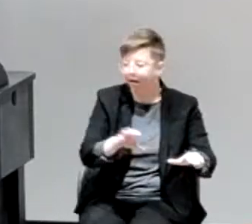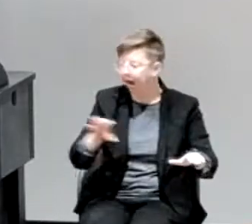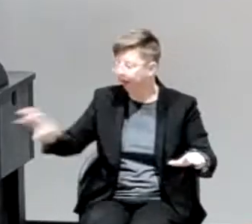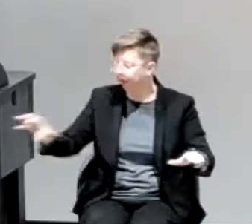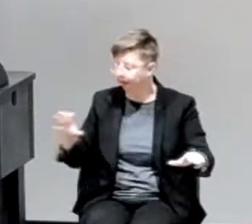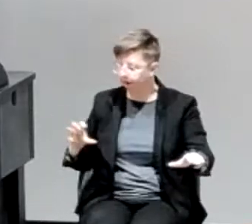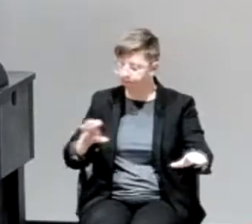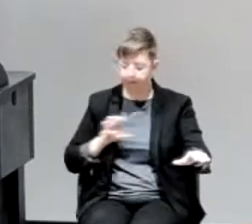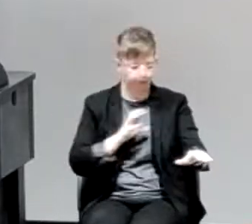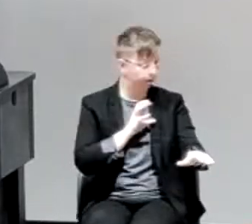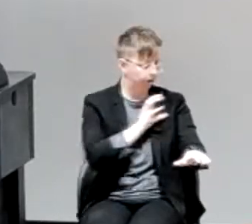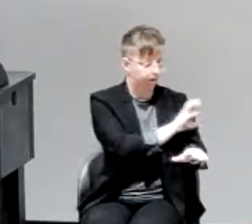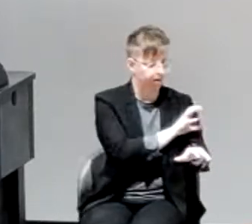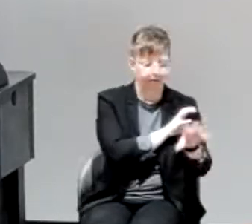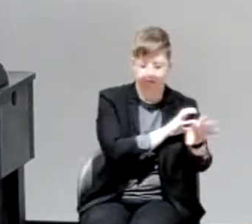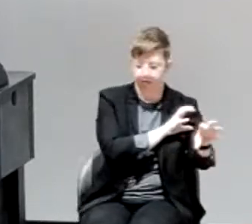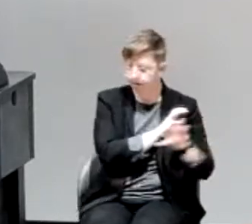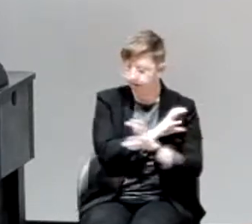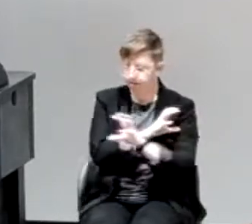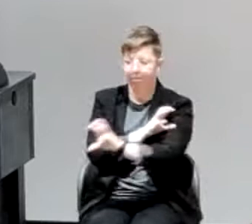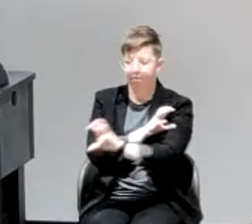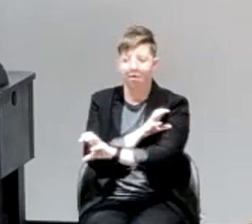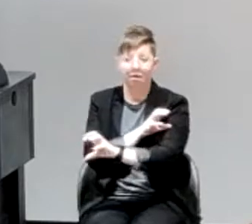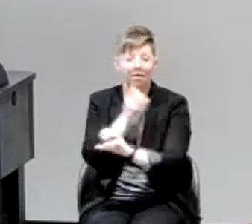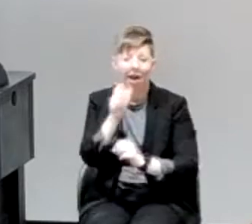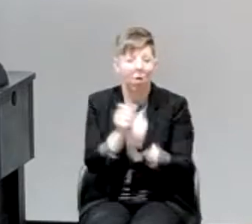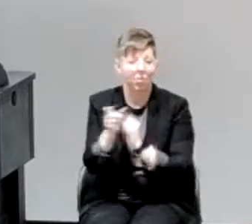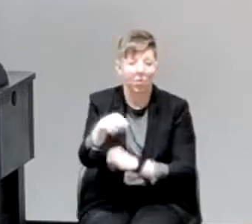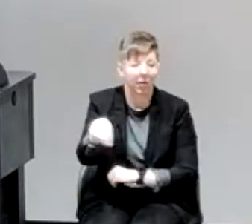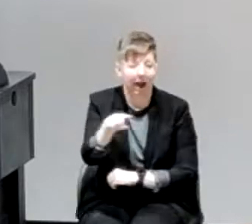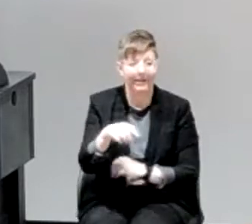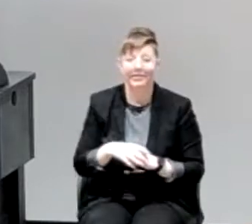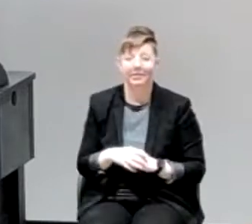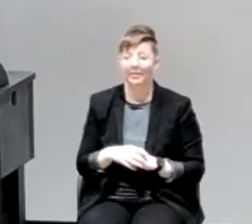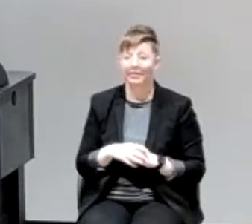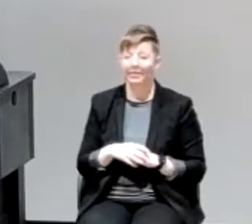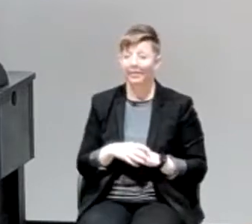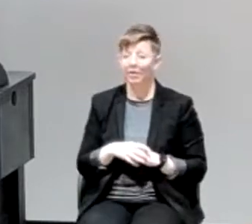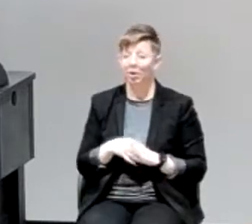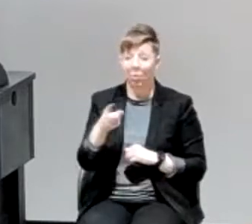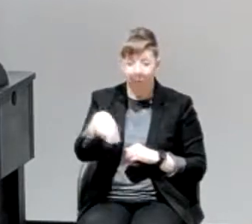all odds and that's just how you've been. Then the recession of 2008.